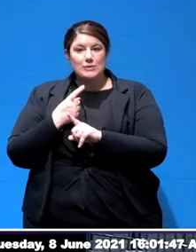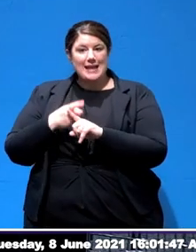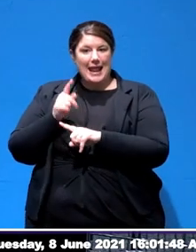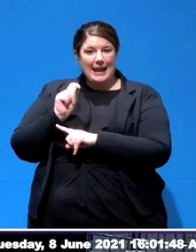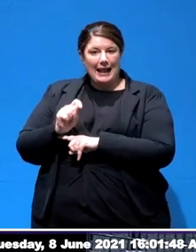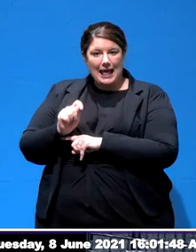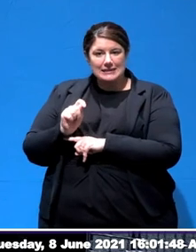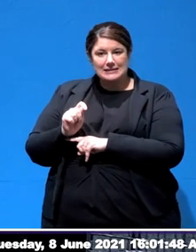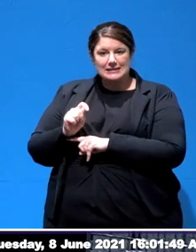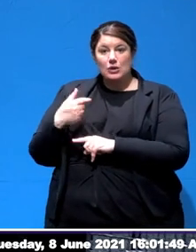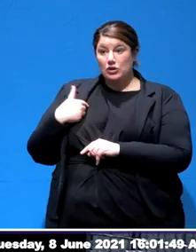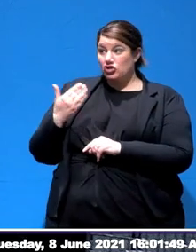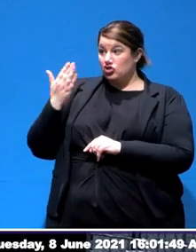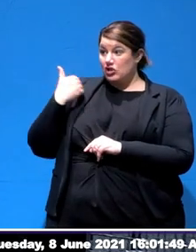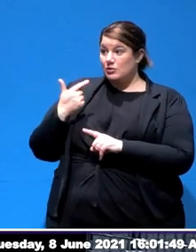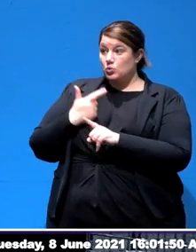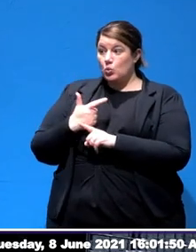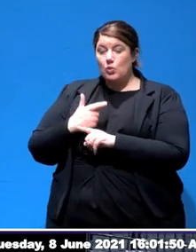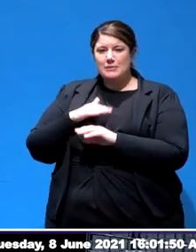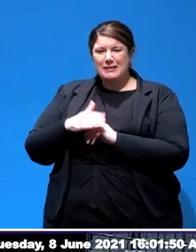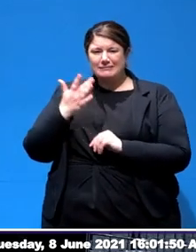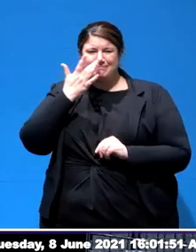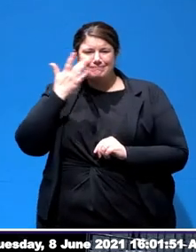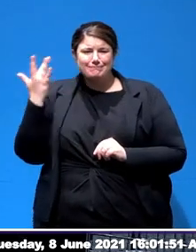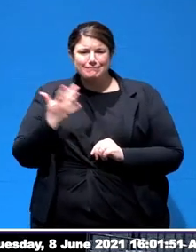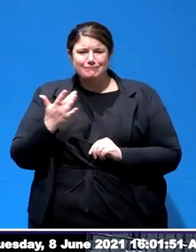We just talked about the smell, the filth.